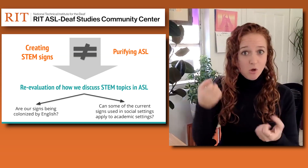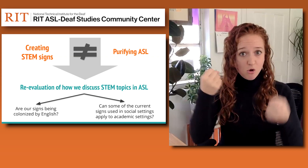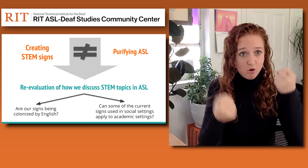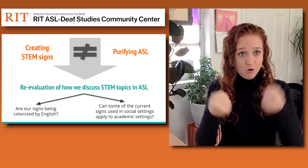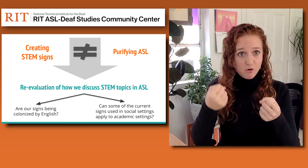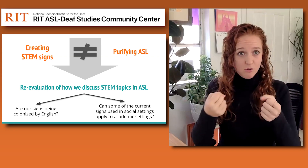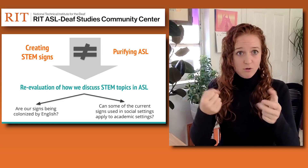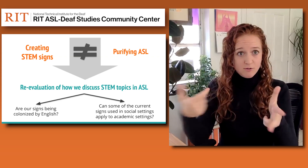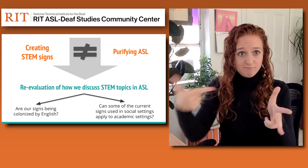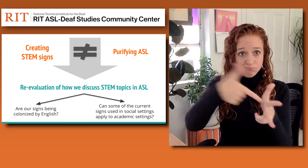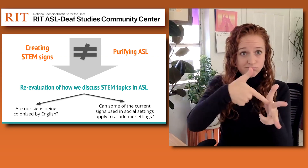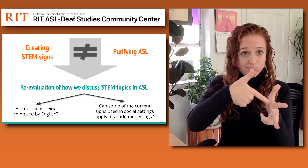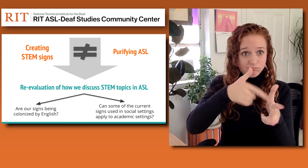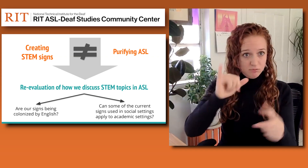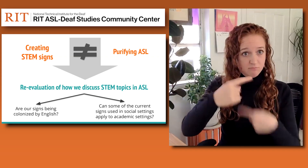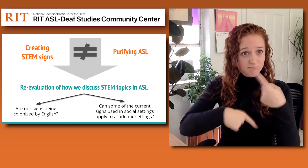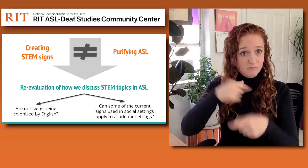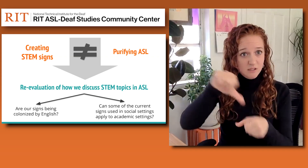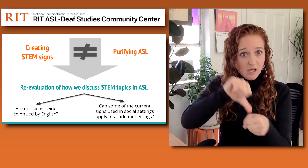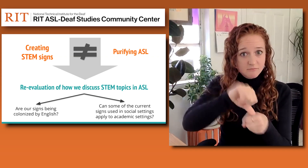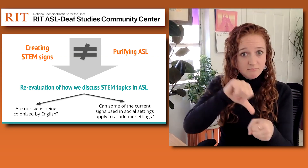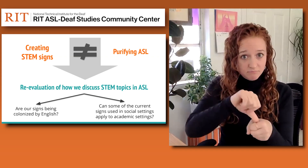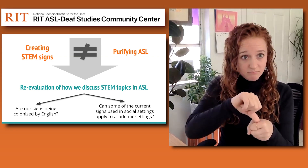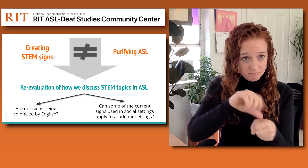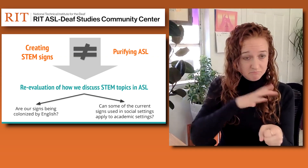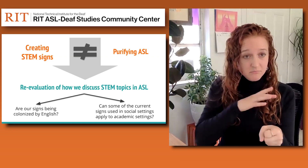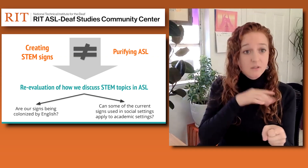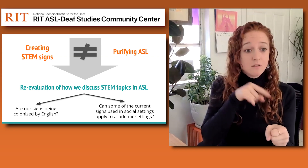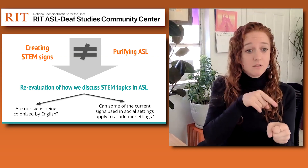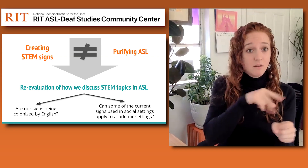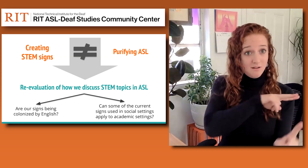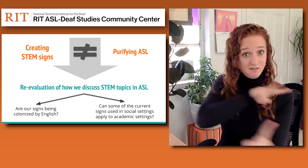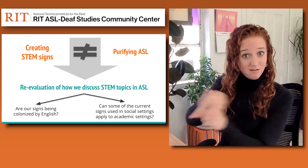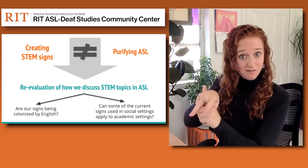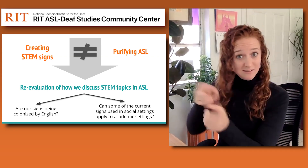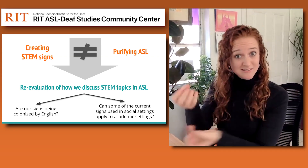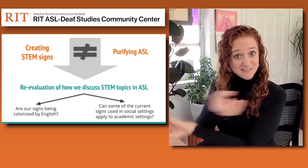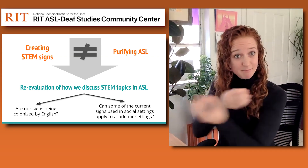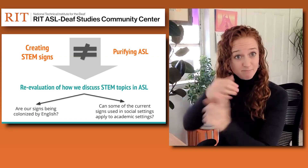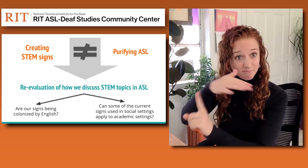we think of a car, and we... you know, this is the sign we use for putting our gas.